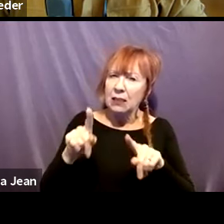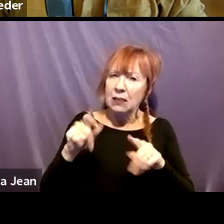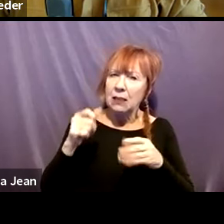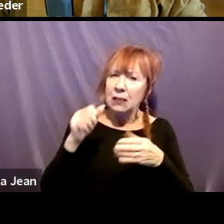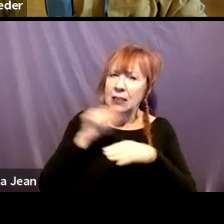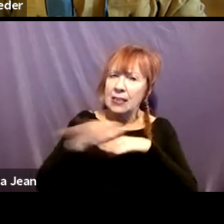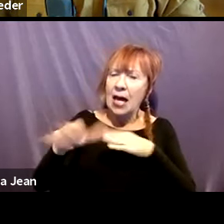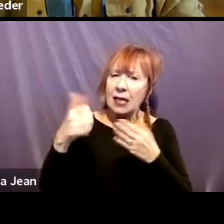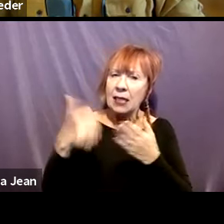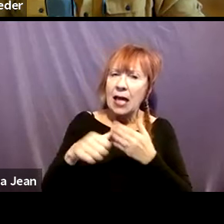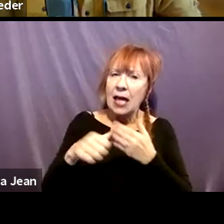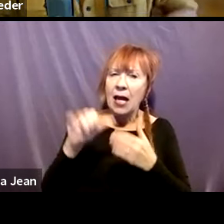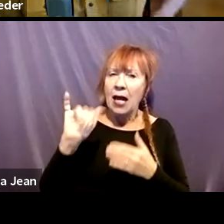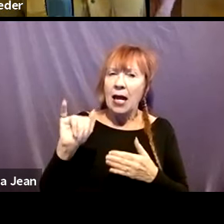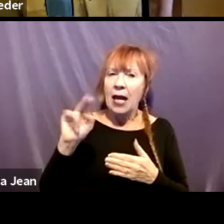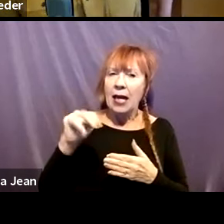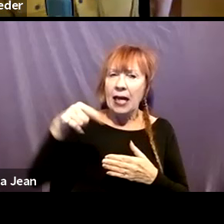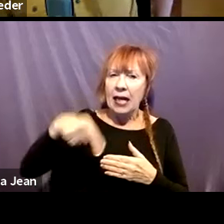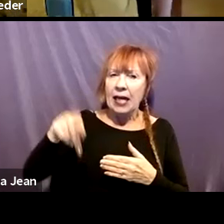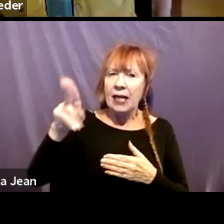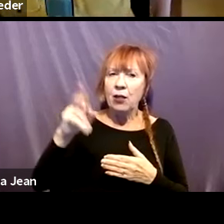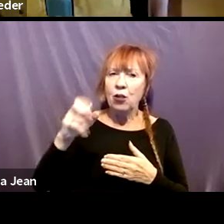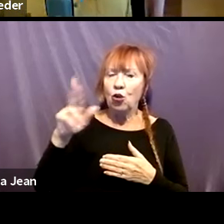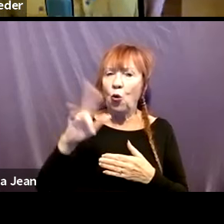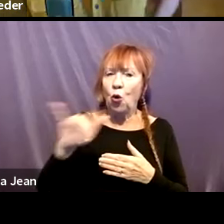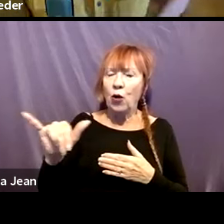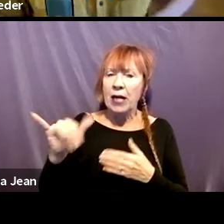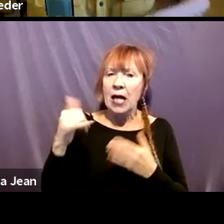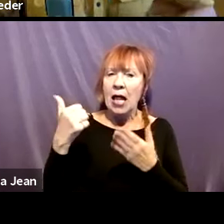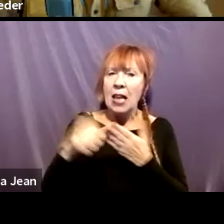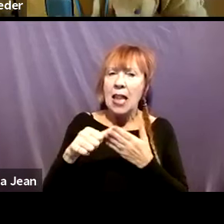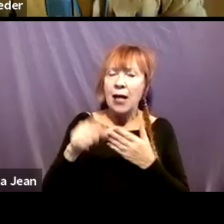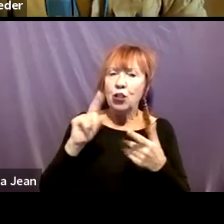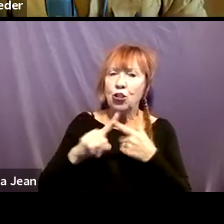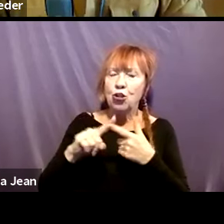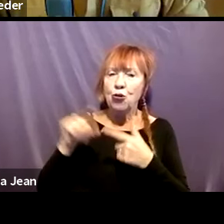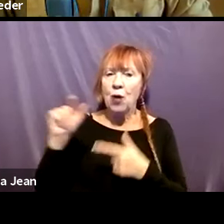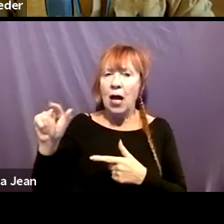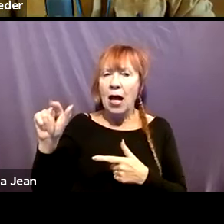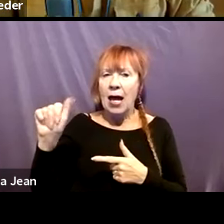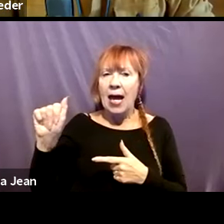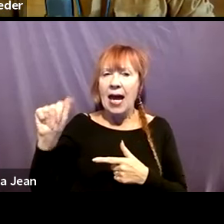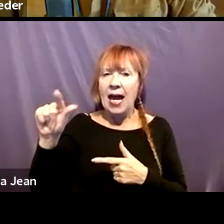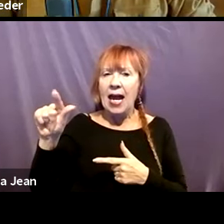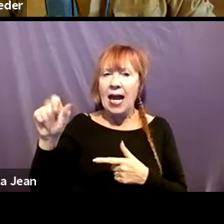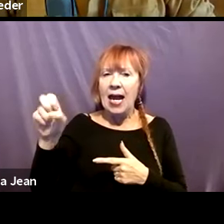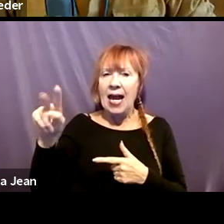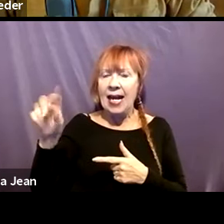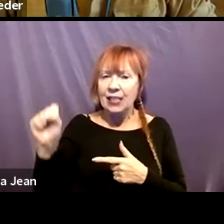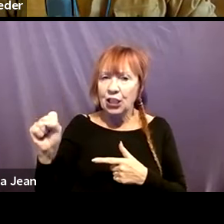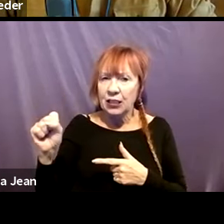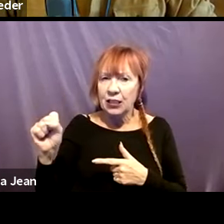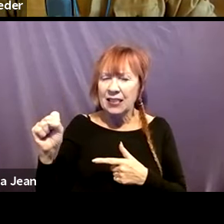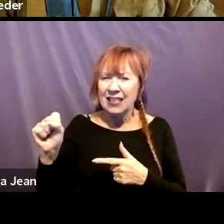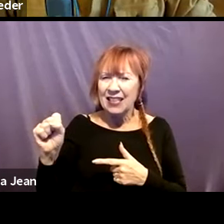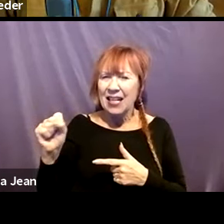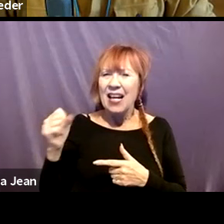But maybe she can get her start that way, looking for representation first, because if she has a manager or an agent, they can help her with that.